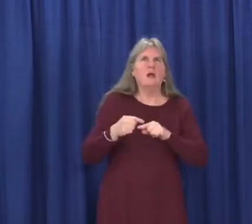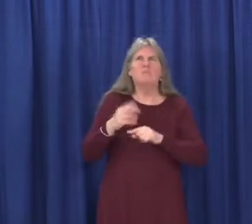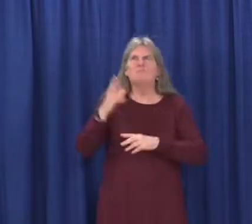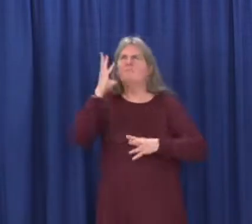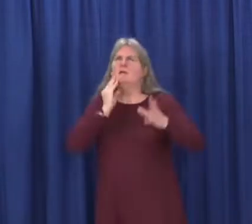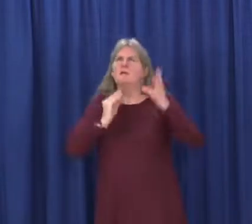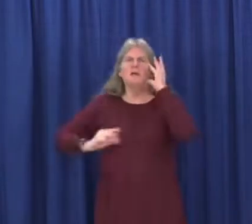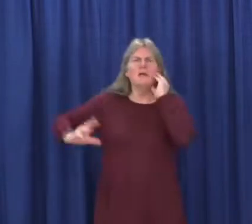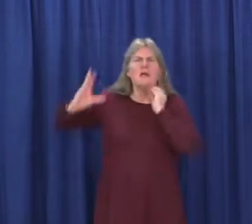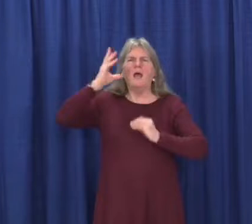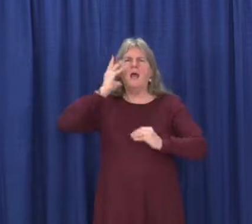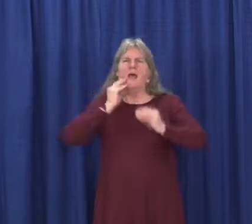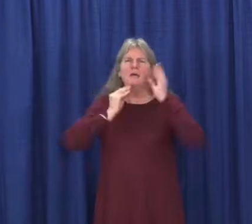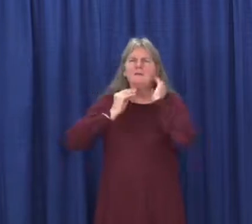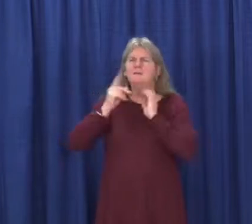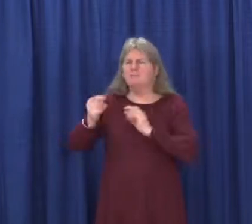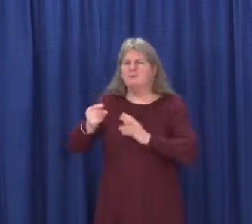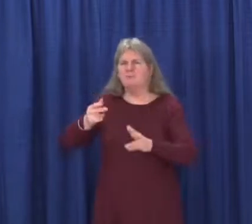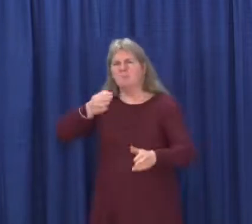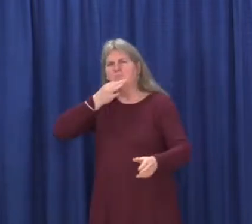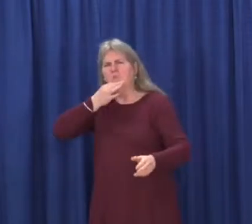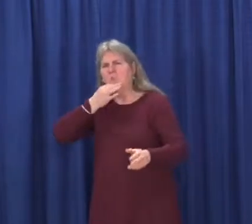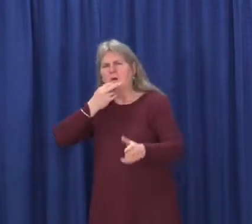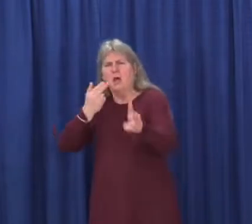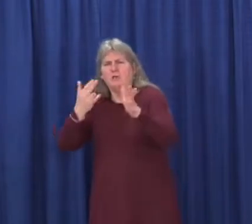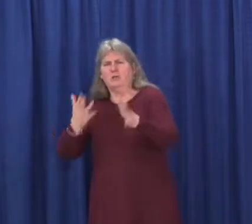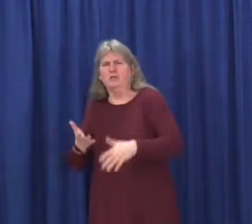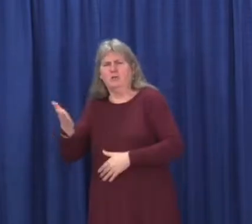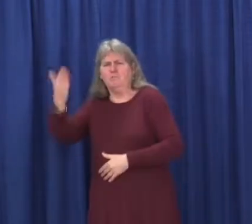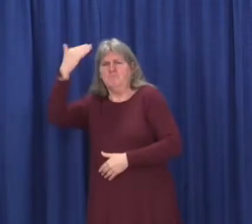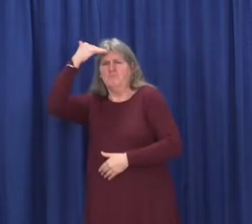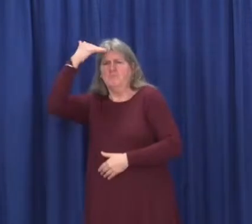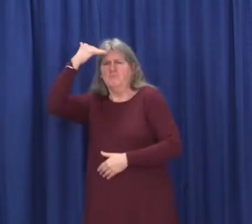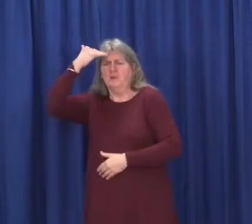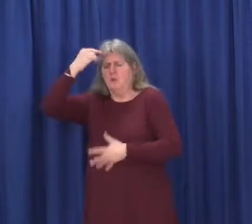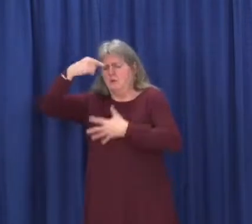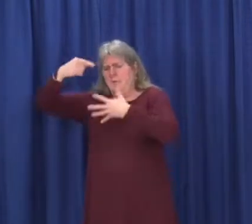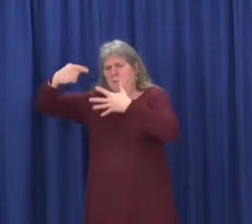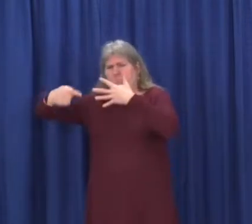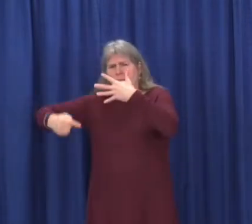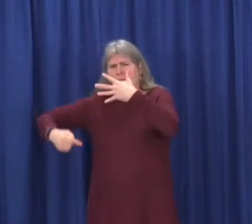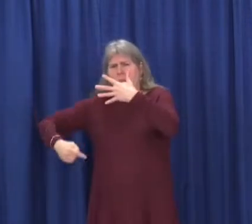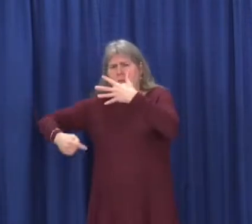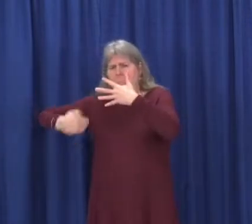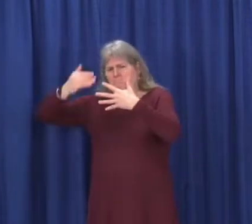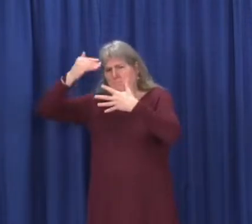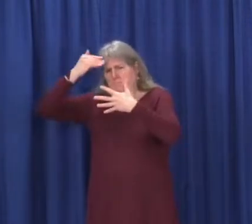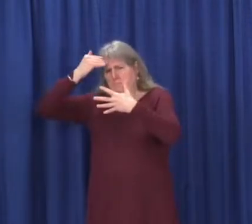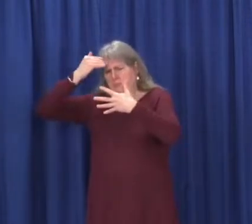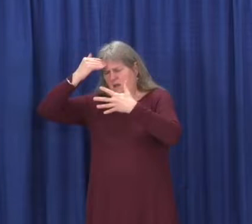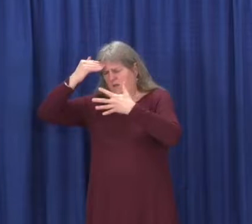season? Are things up high or down low? And be able to use all of that knowledge, gleaned from all sorts of sources,